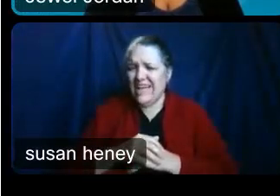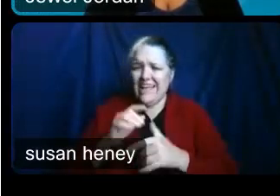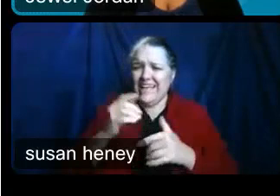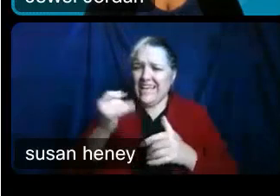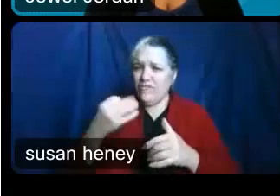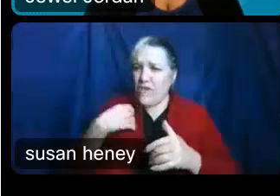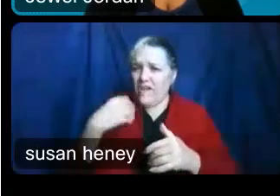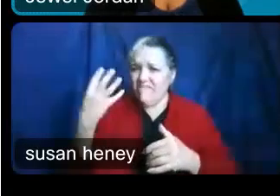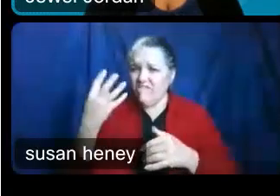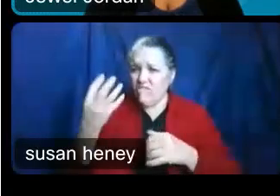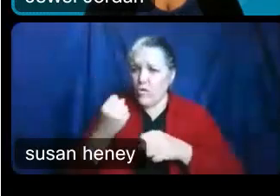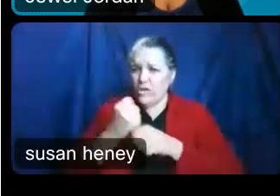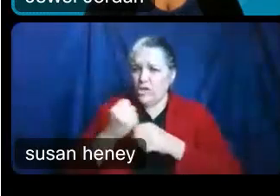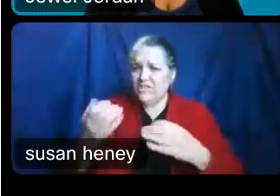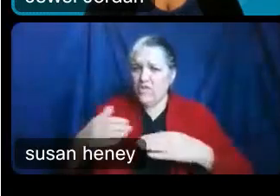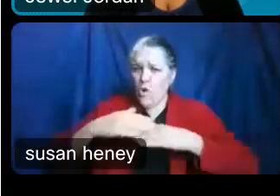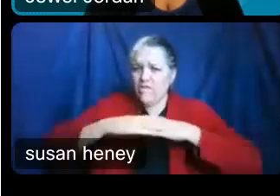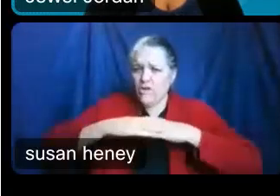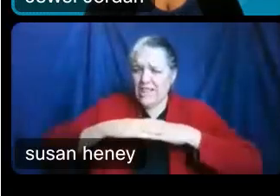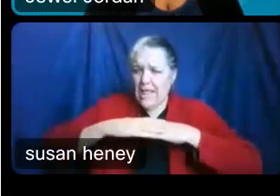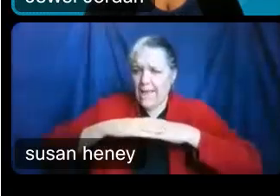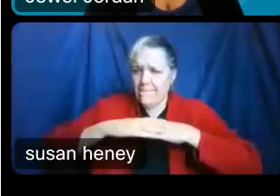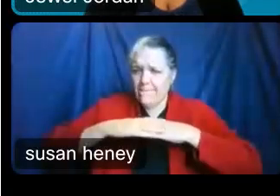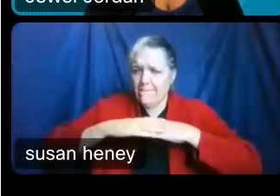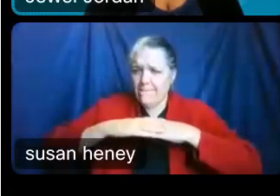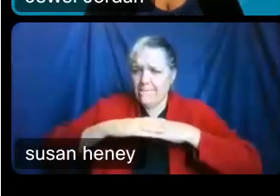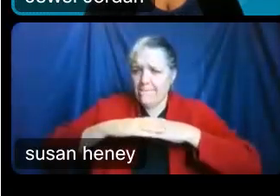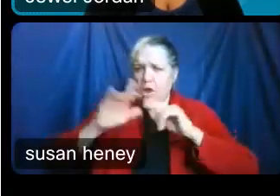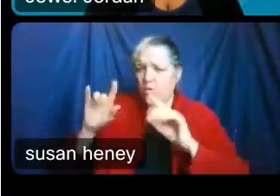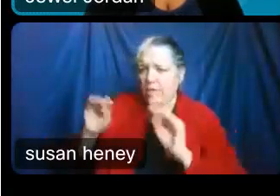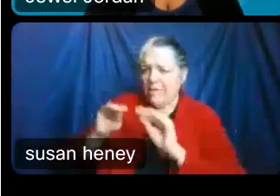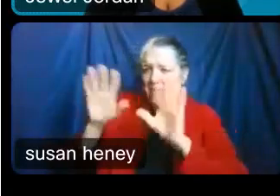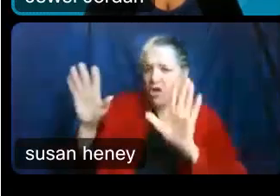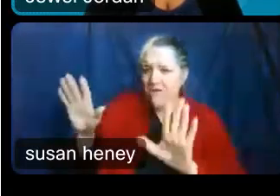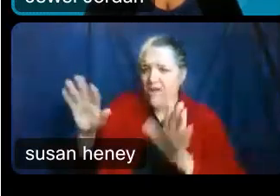Isaiah O'Rear: Actually, can I follow up and clarify that I'm talking about just using